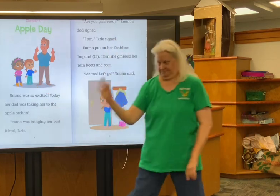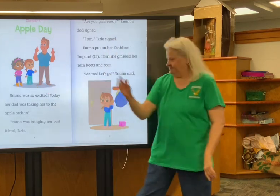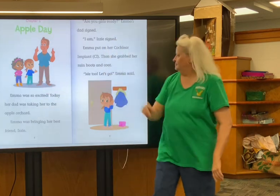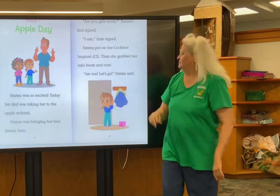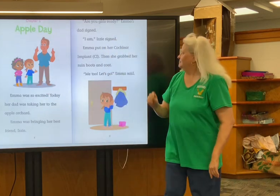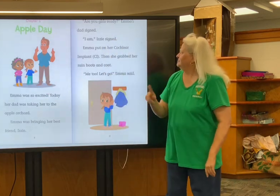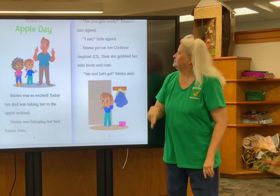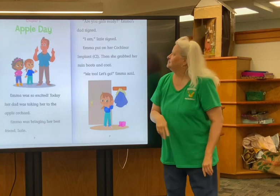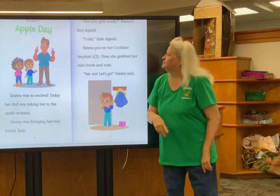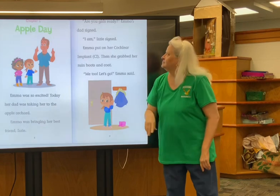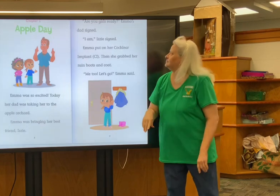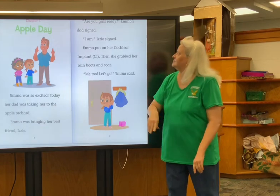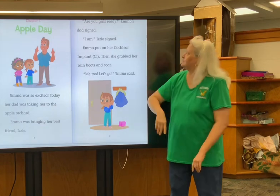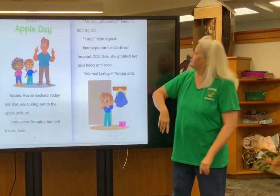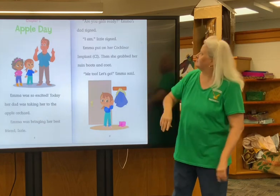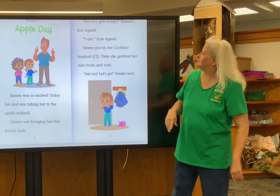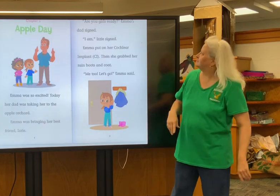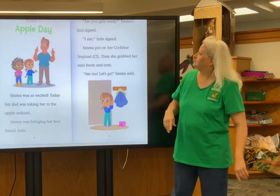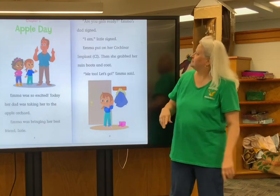See the two girls in the picture, okay.